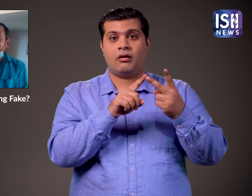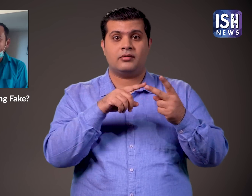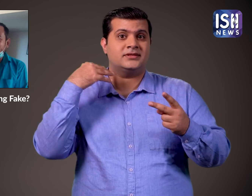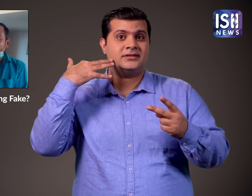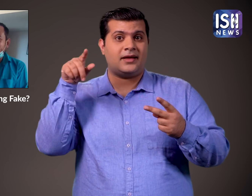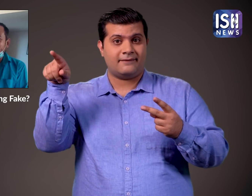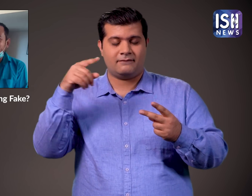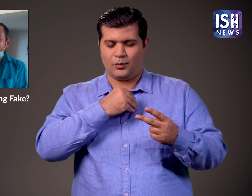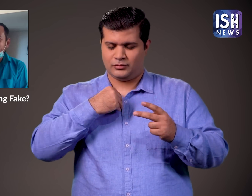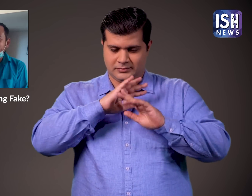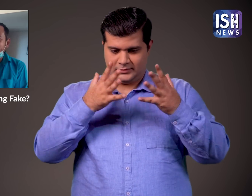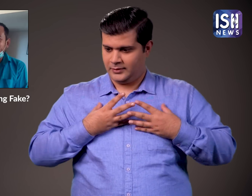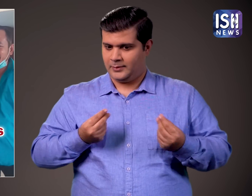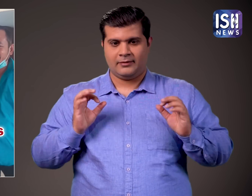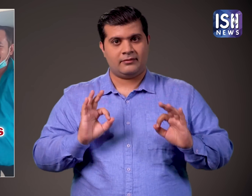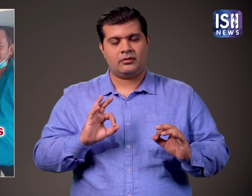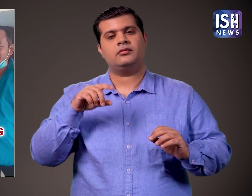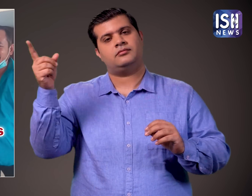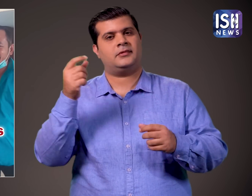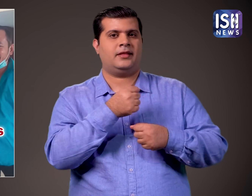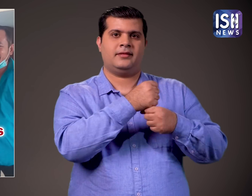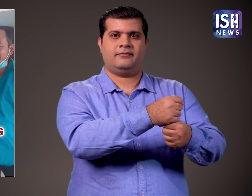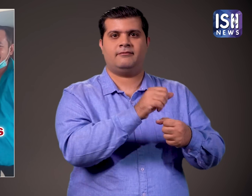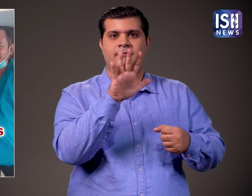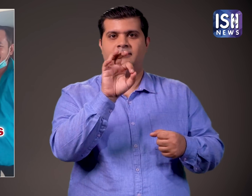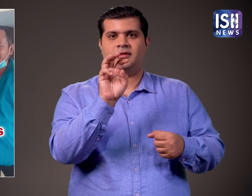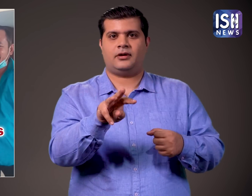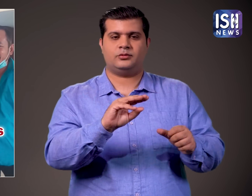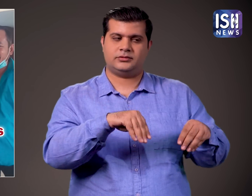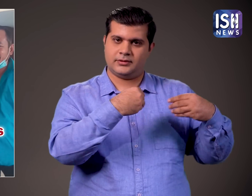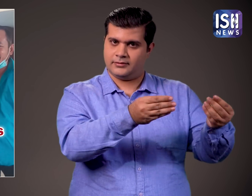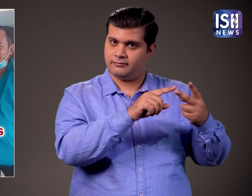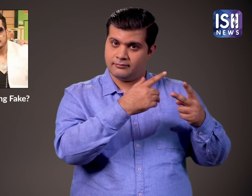Saif Ali Khan too after his recovery, gave him Rs.50,000.